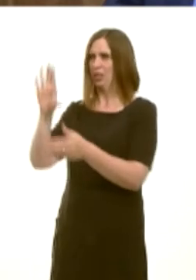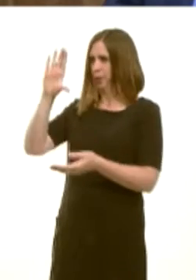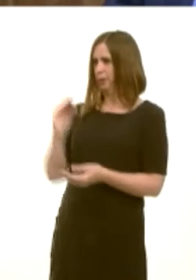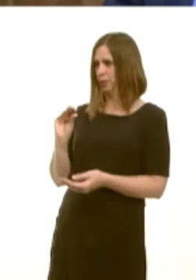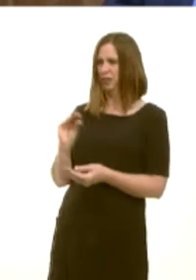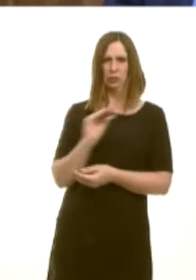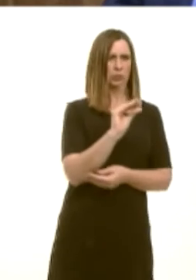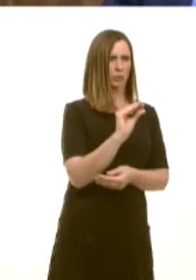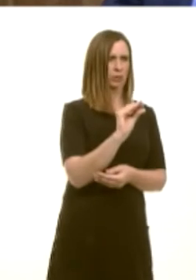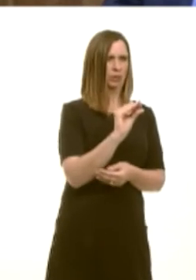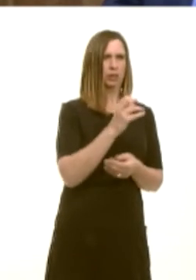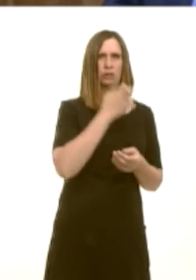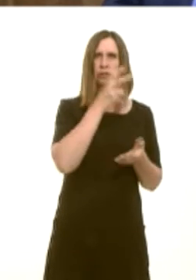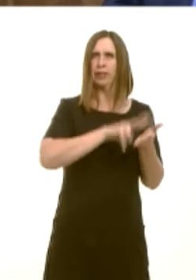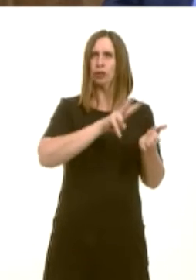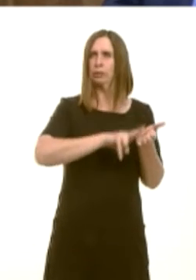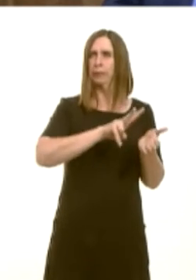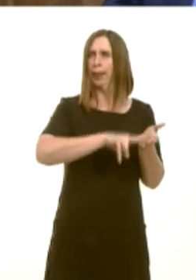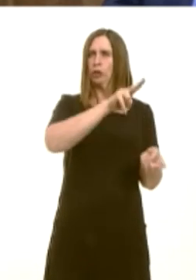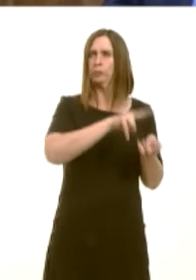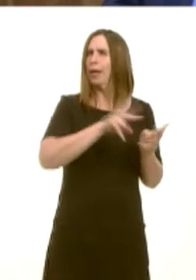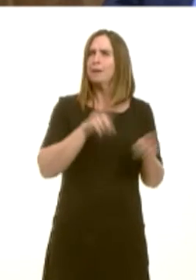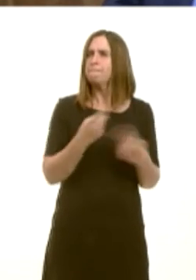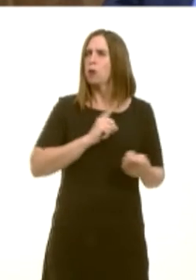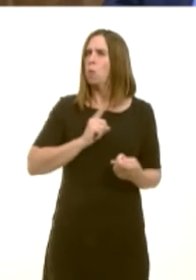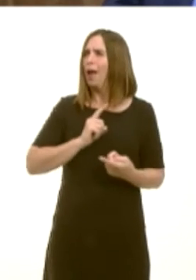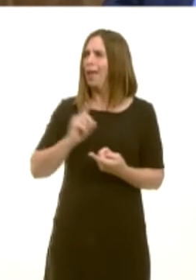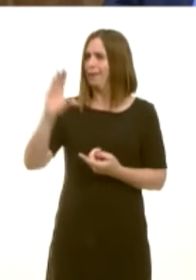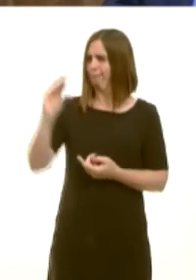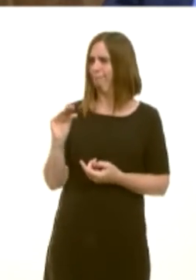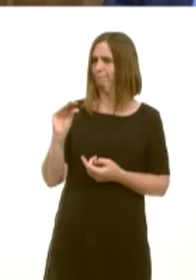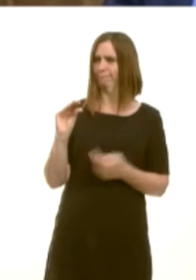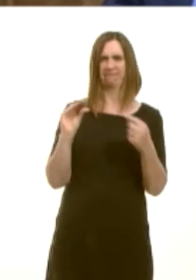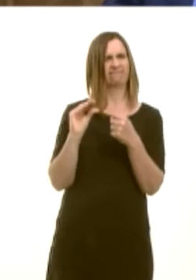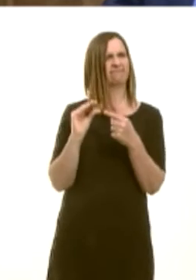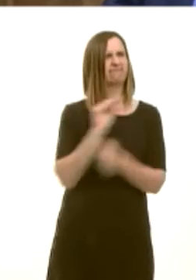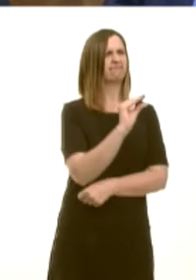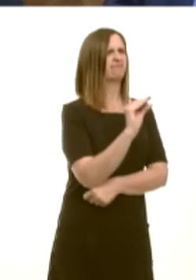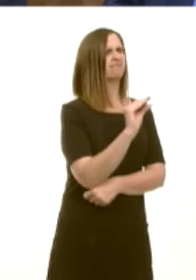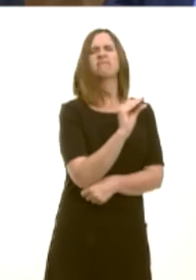it to pay for a particular issue such as subsidising another product or, indeed, as Plaid Cymru